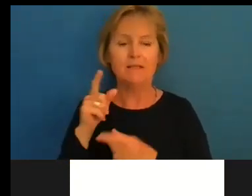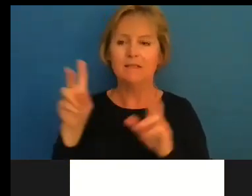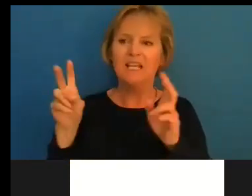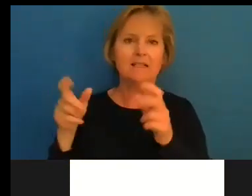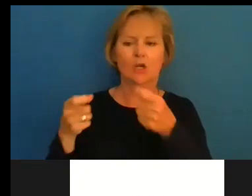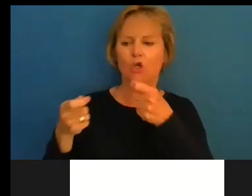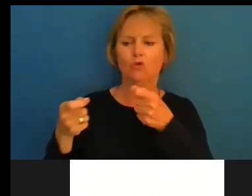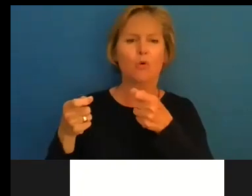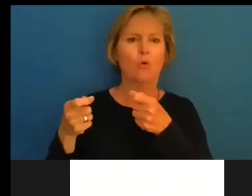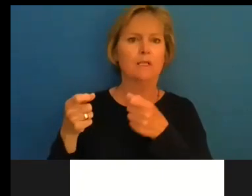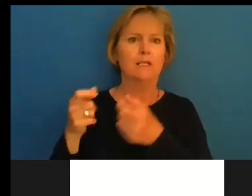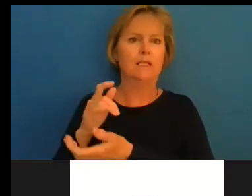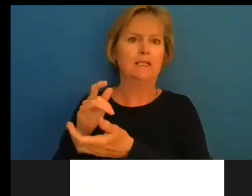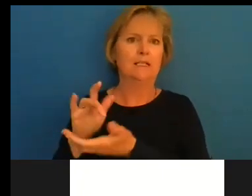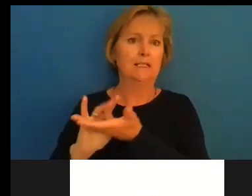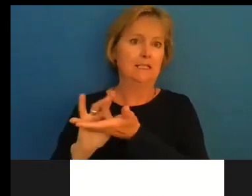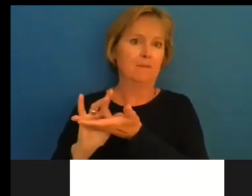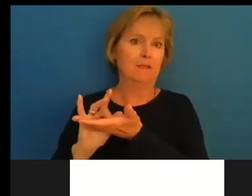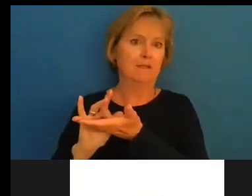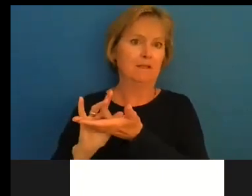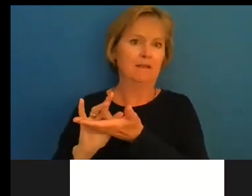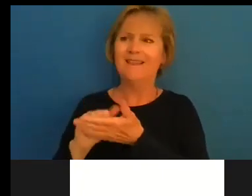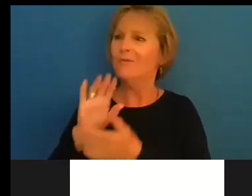Again, that was really frustrating to have to go through and say, well, wait